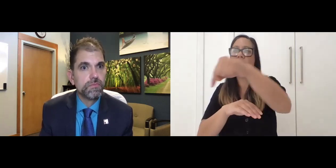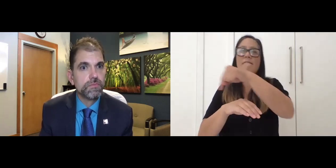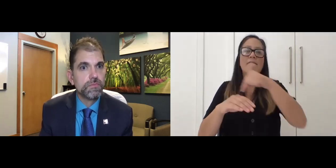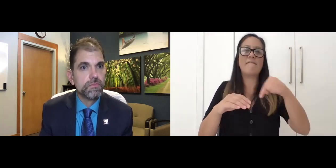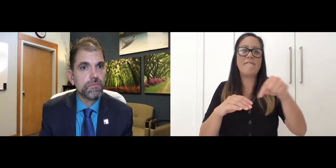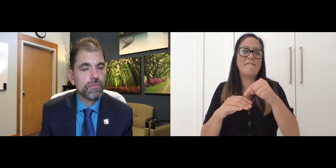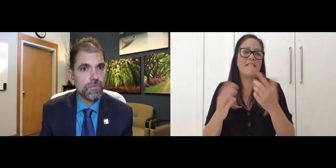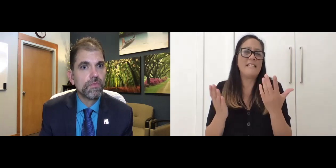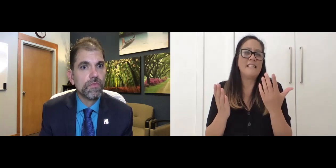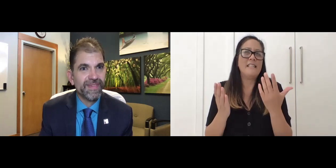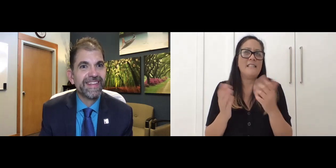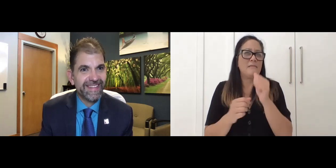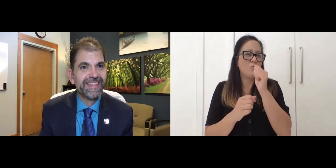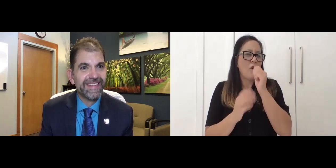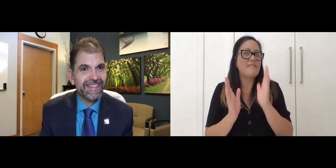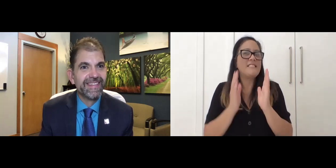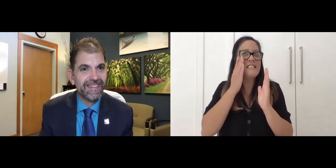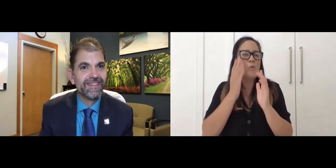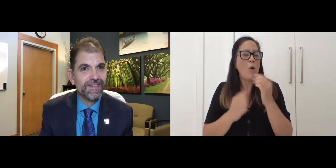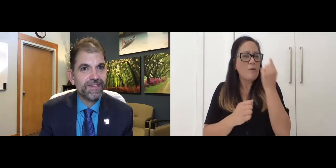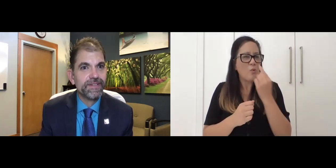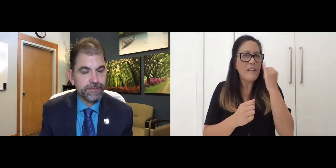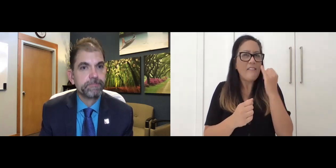possibly seeing other deaf people in the waiting room